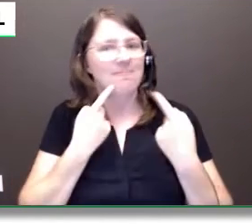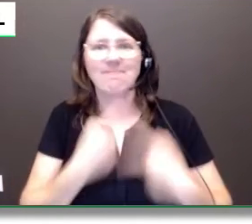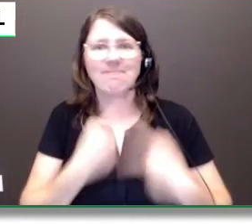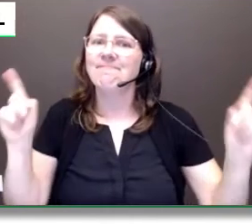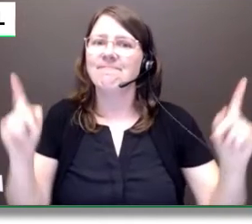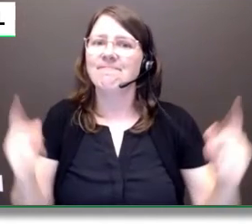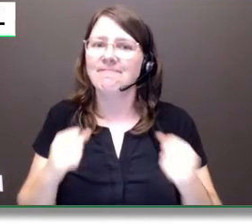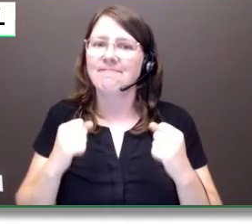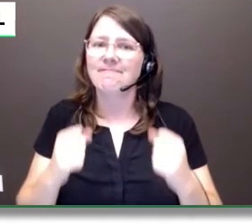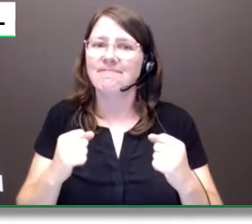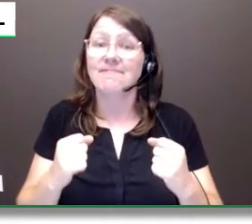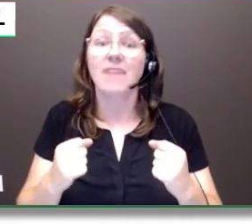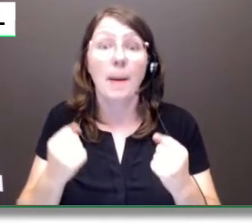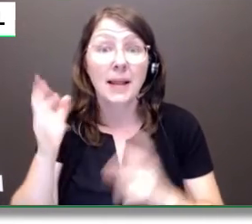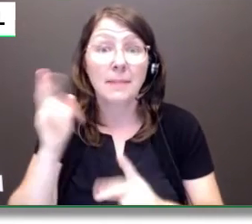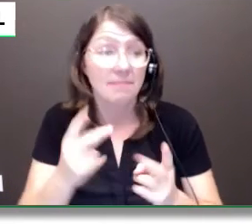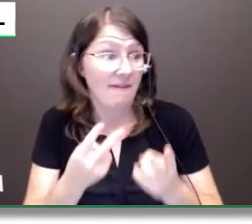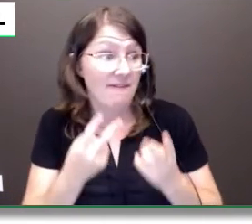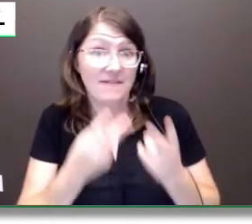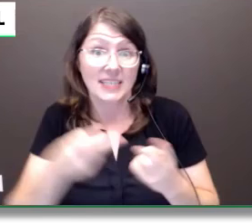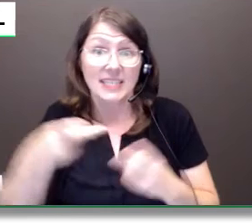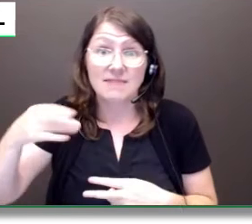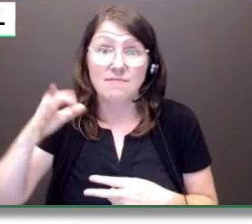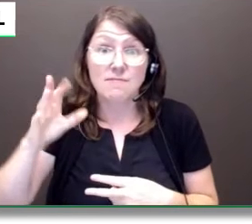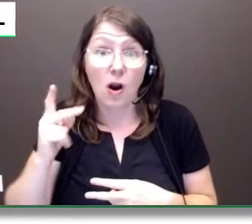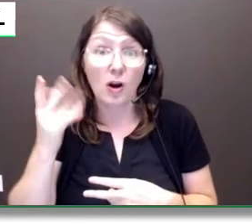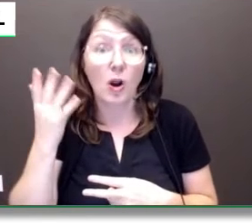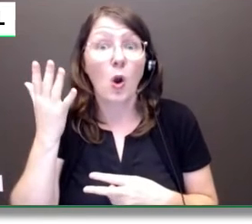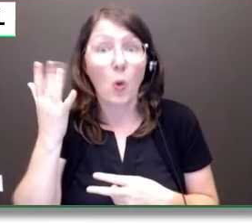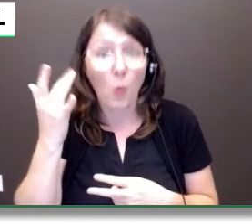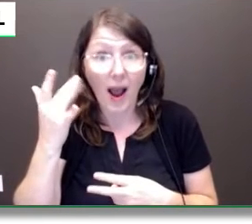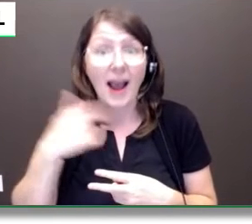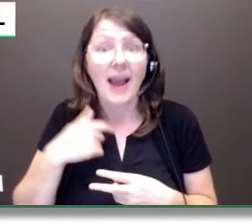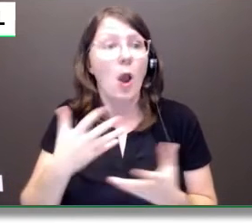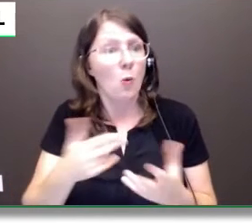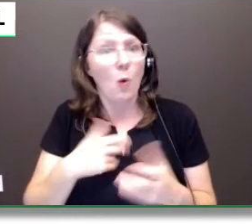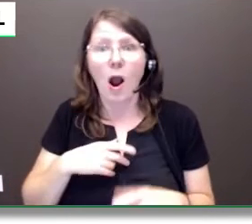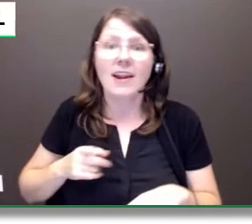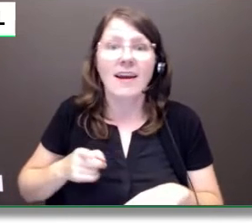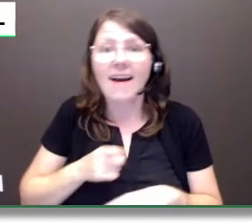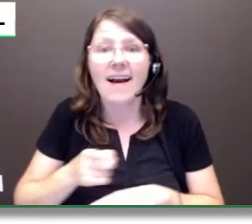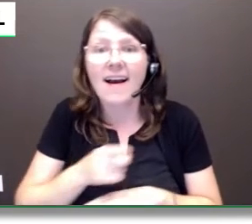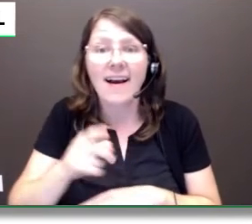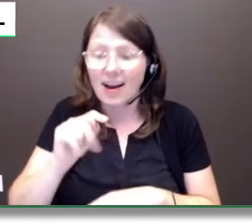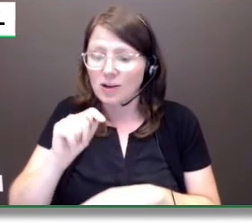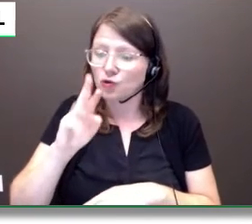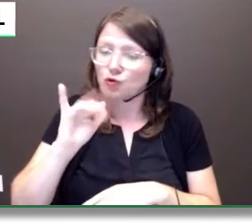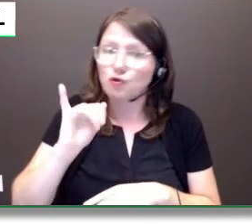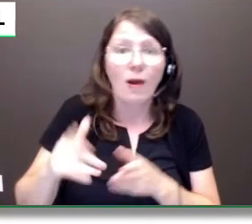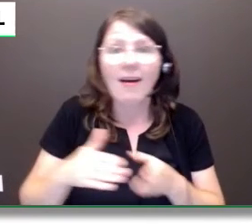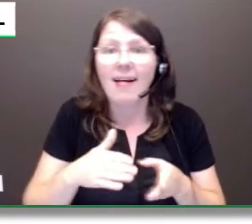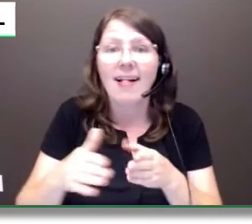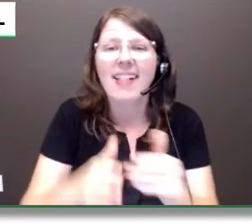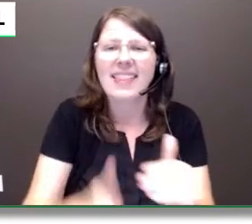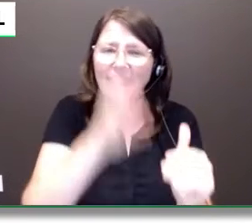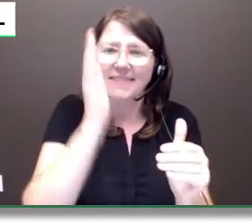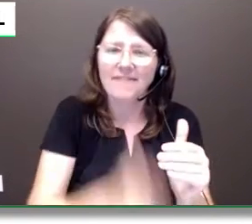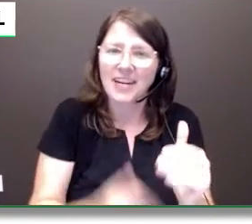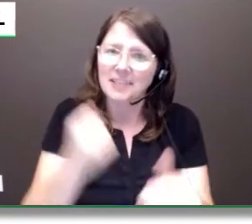feel accomplished in completing that trail or something like that. So yeah I think if something is going to be